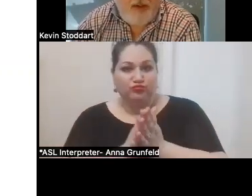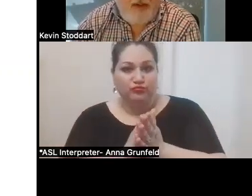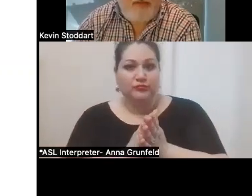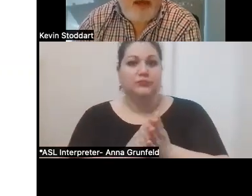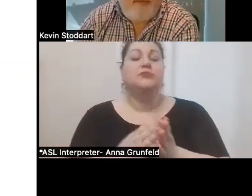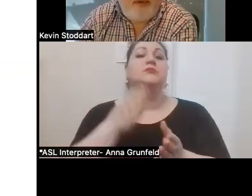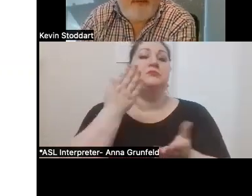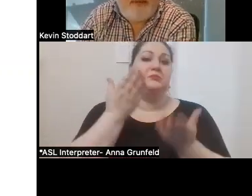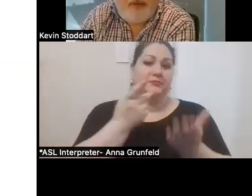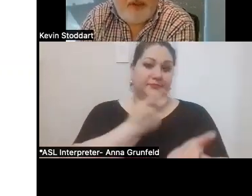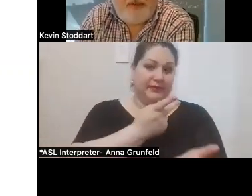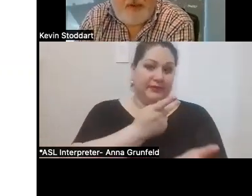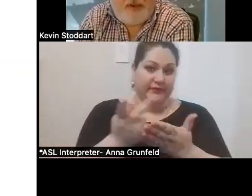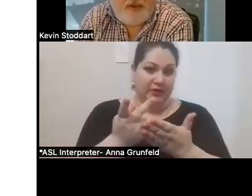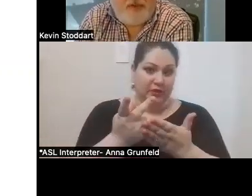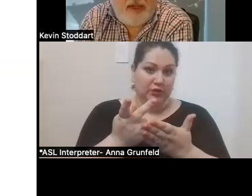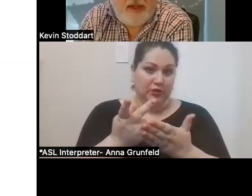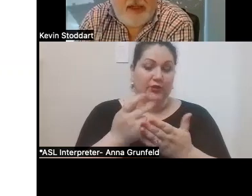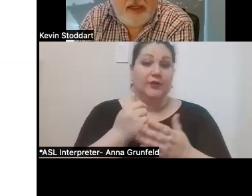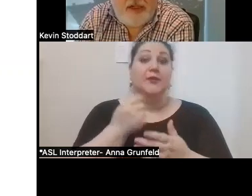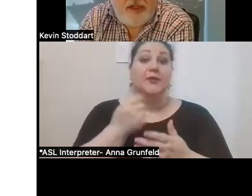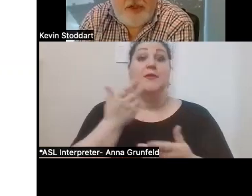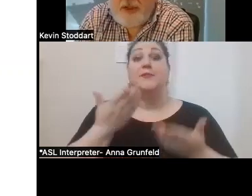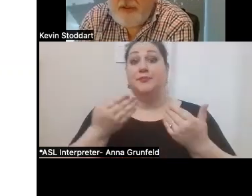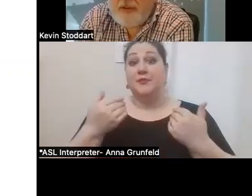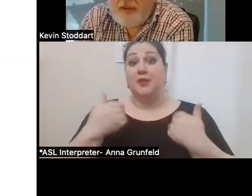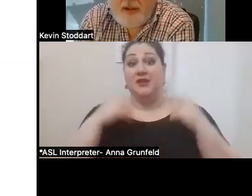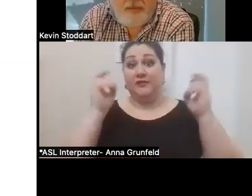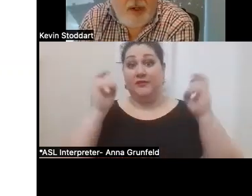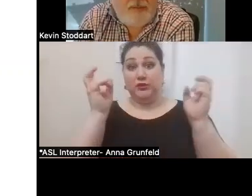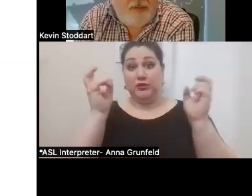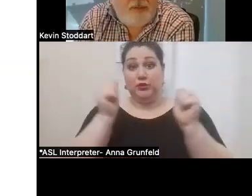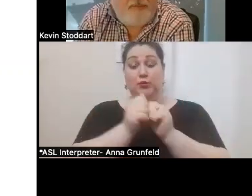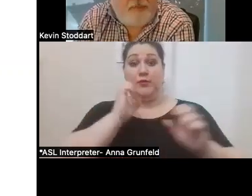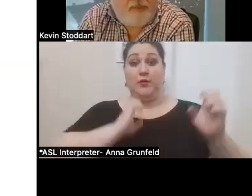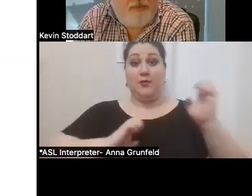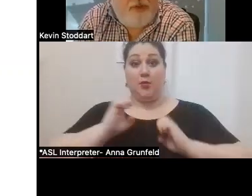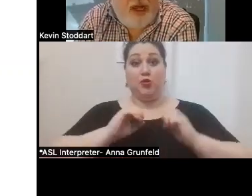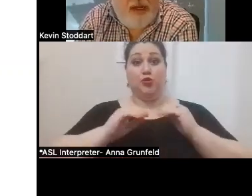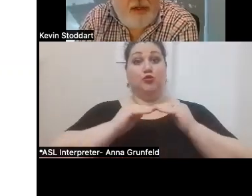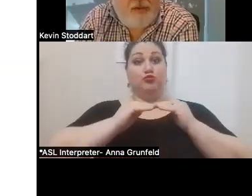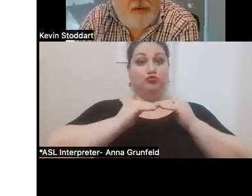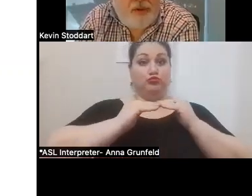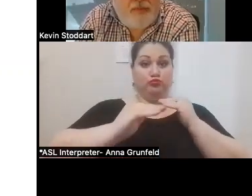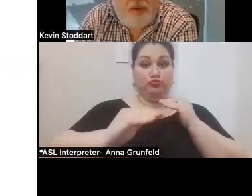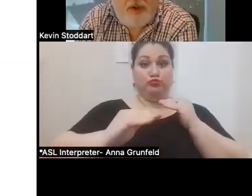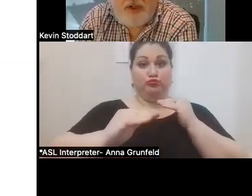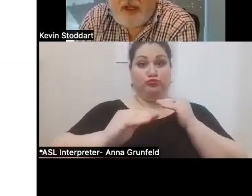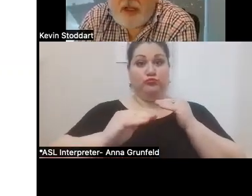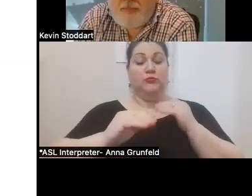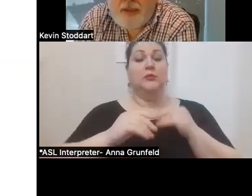They may have problems with emotional regulation, problems with fine and gross motor development,